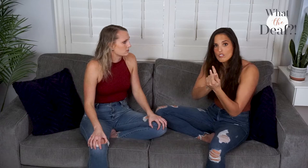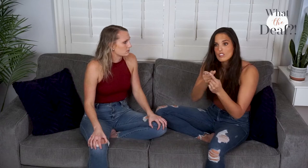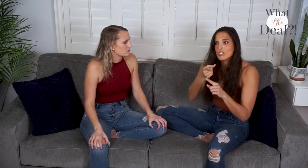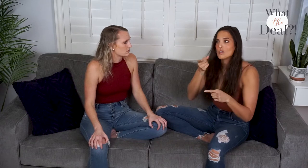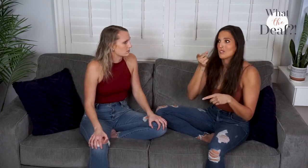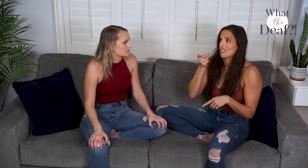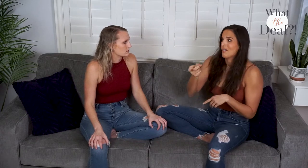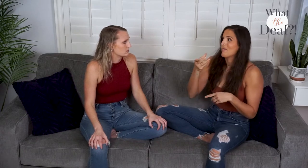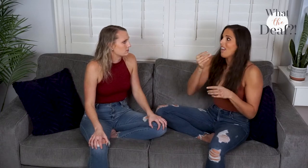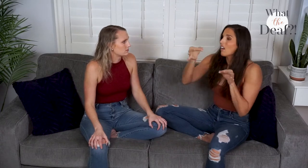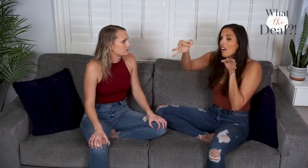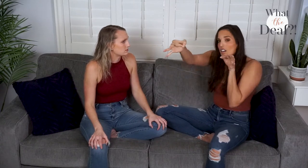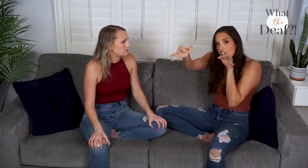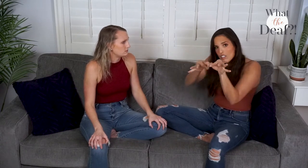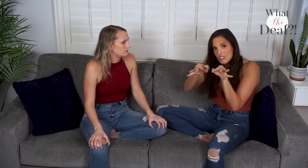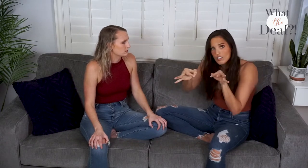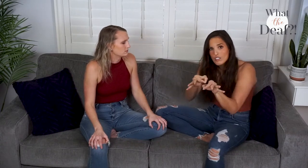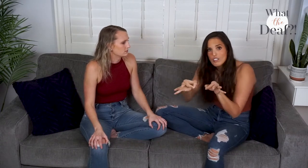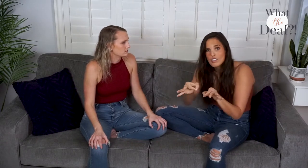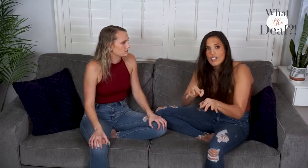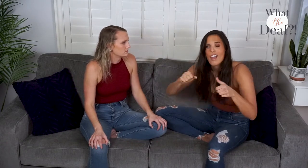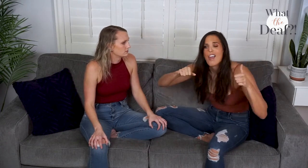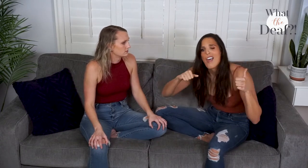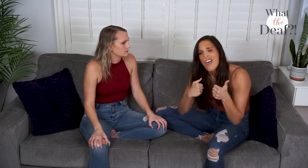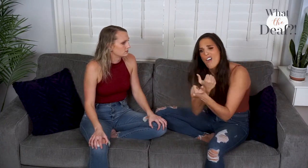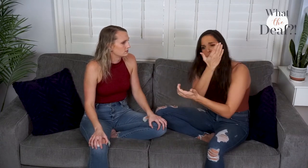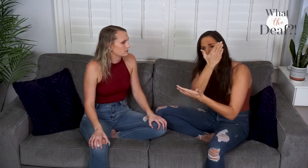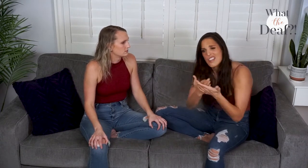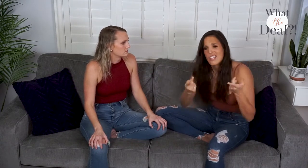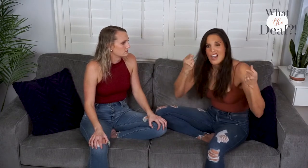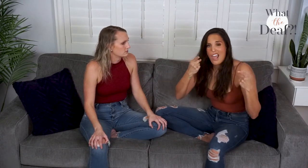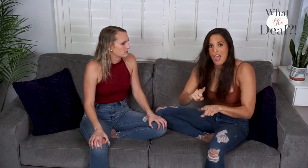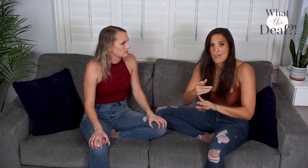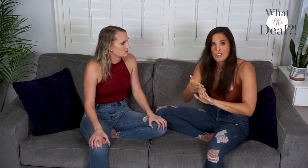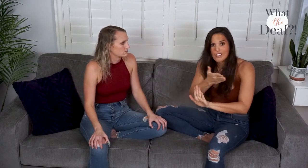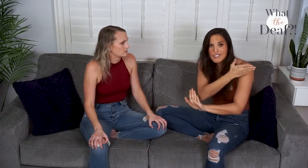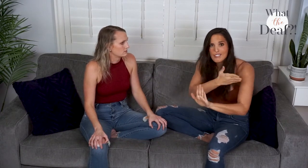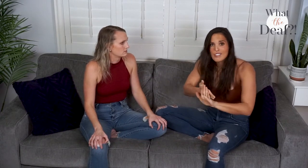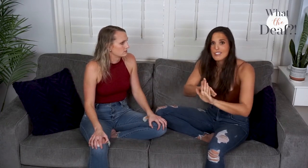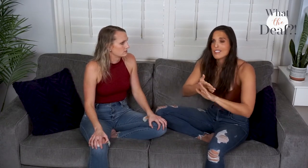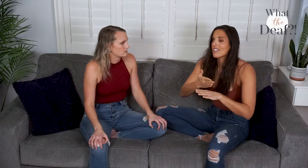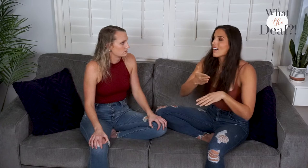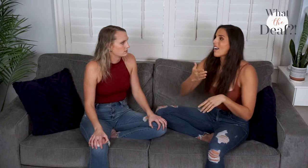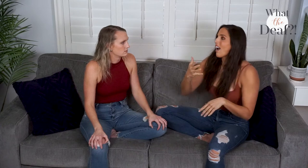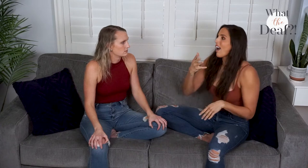and explained everything that happened prior,